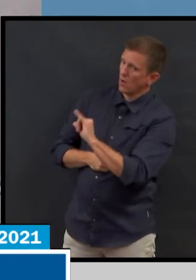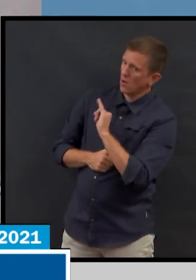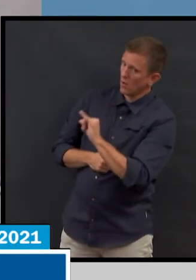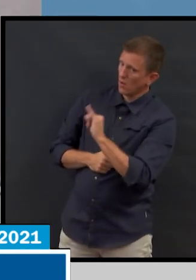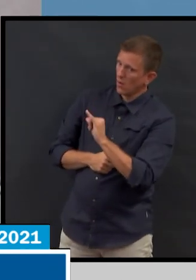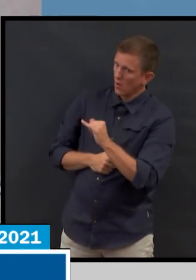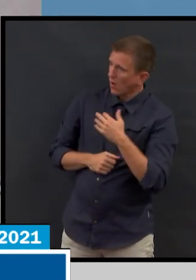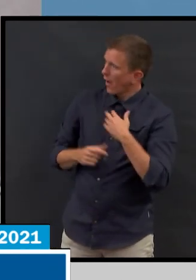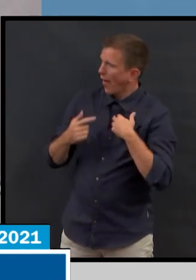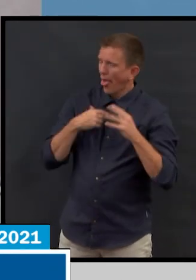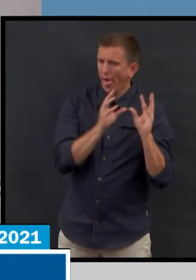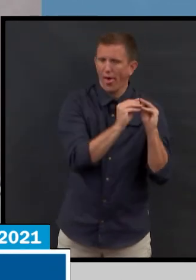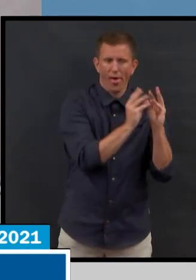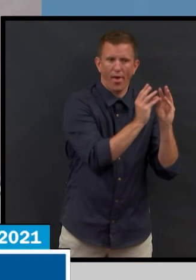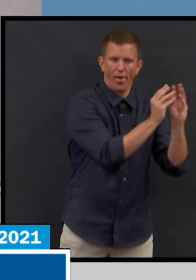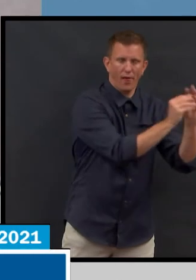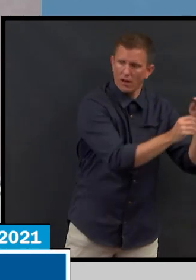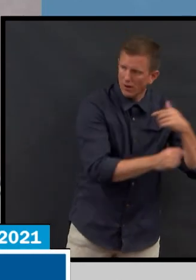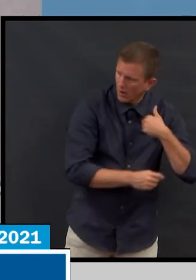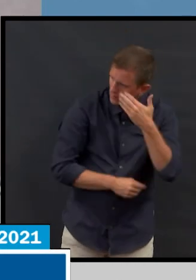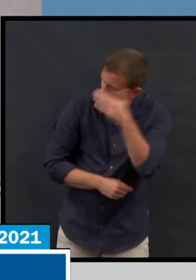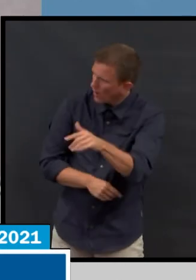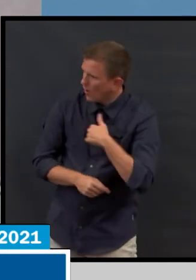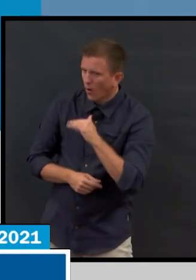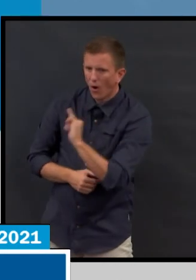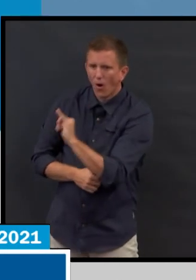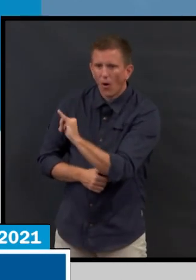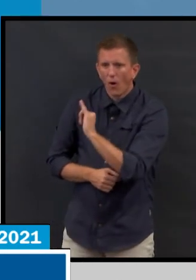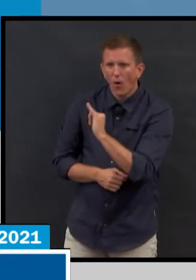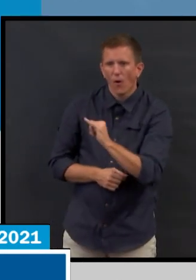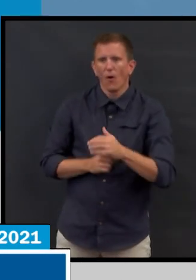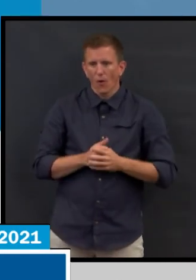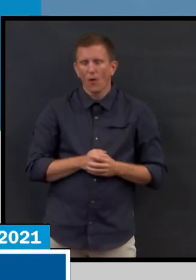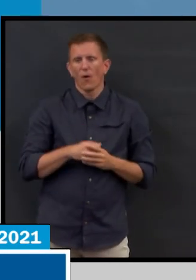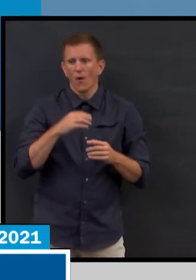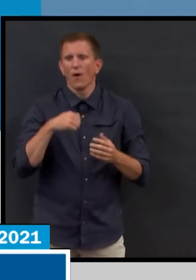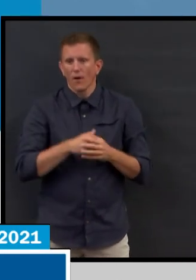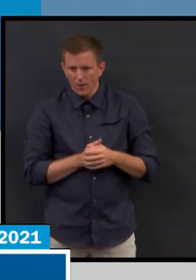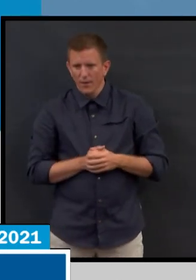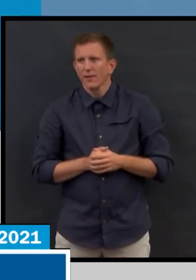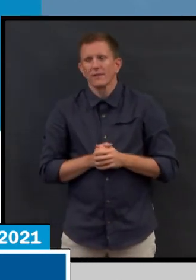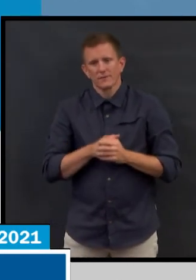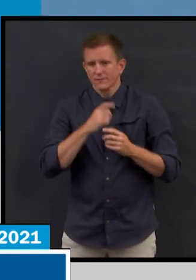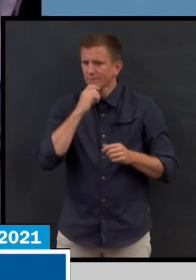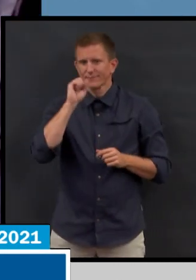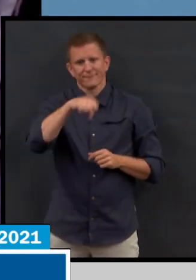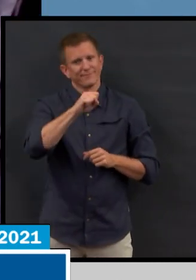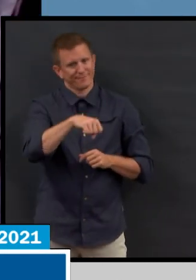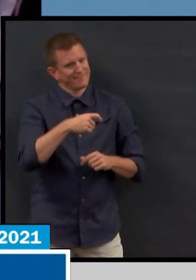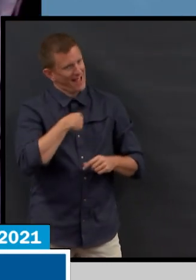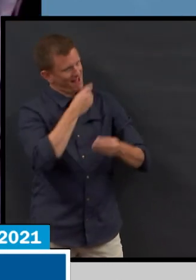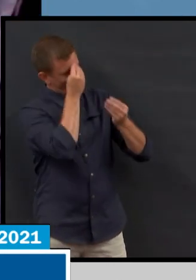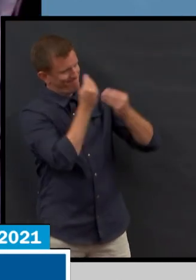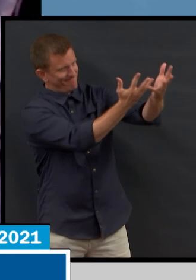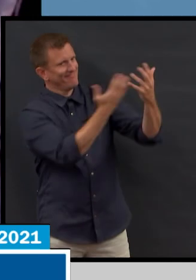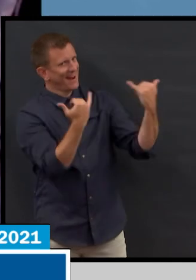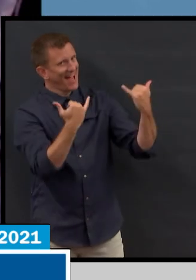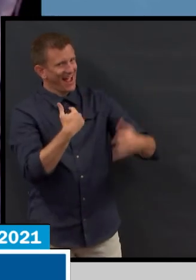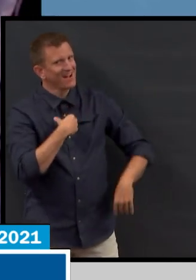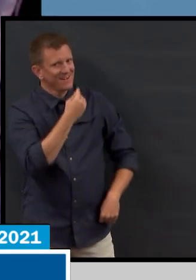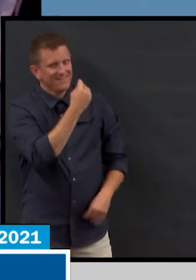i i i know it's coming so if you're only gonna be bringing and breaking news to bob mcdonald